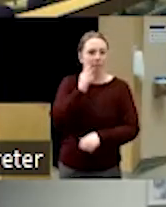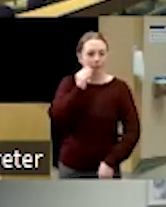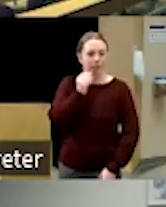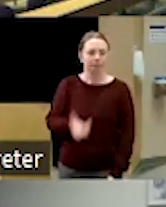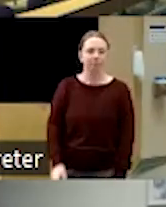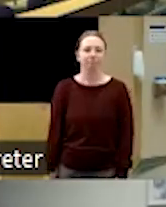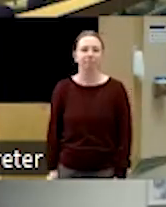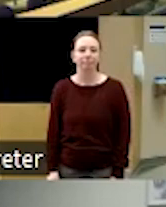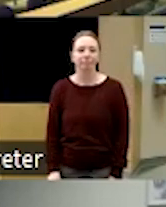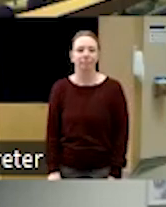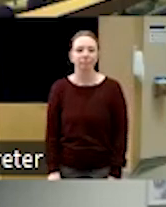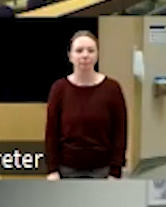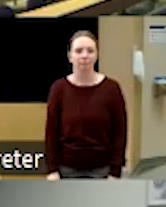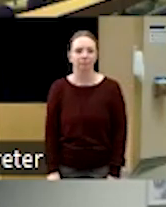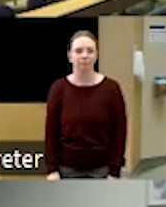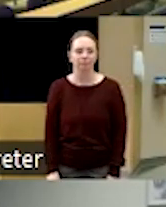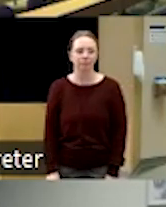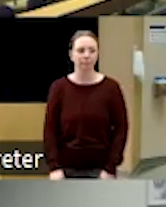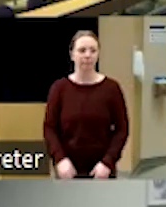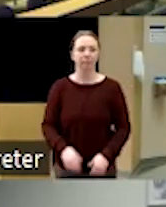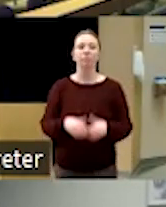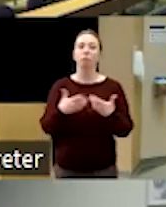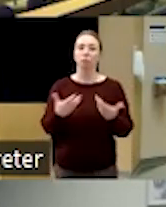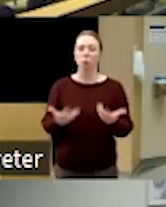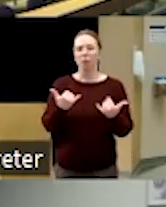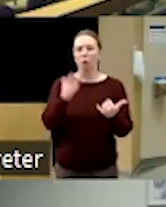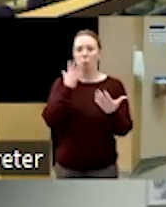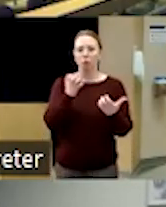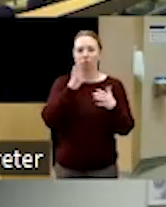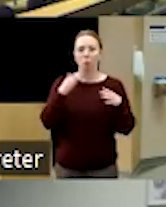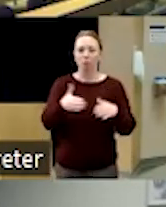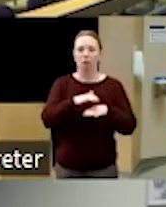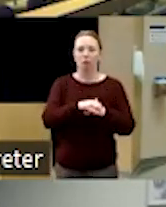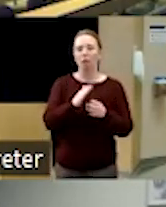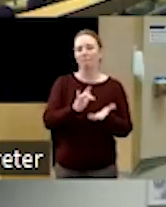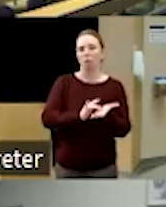um I would like to spend um a few minutes on pharmacotherapy and ask your questions for a